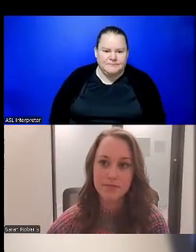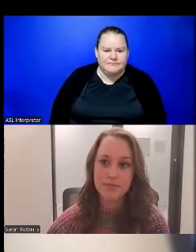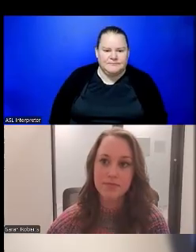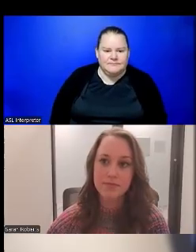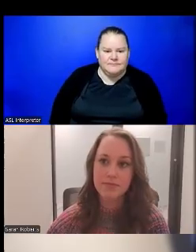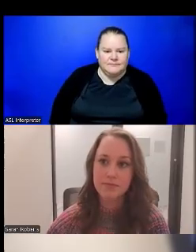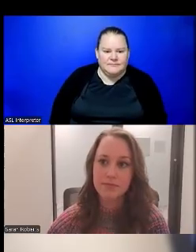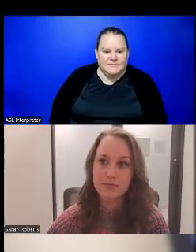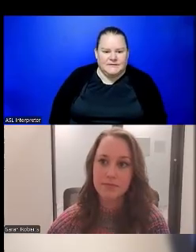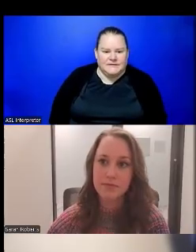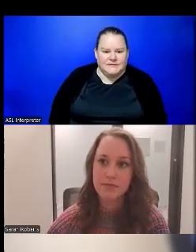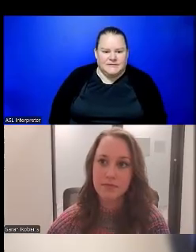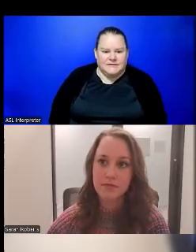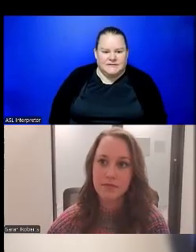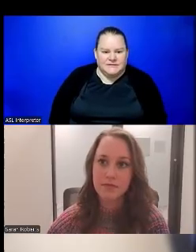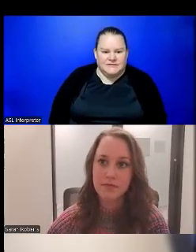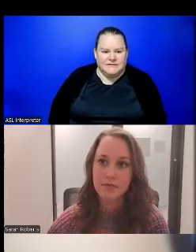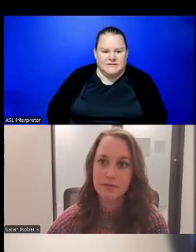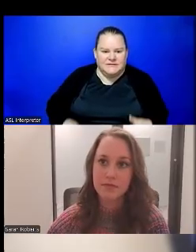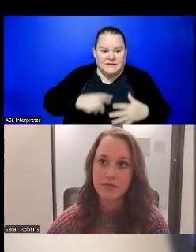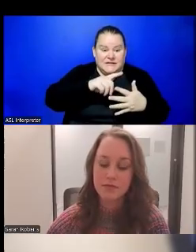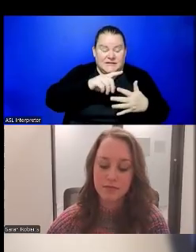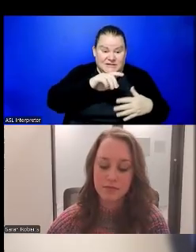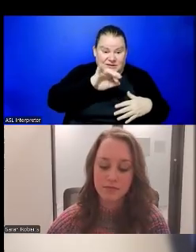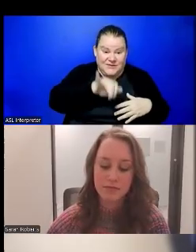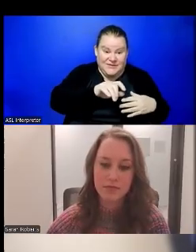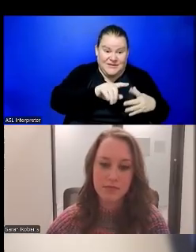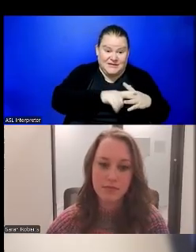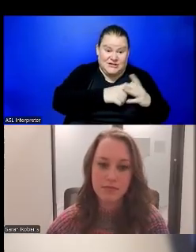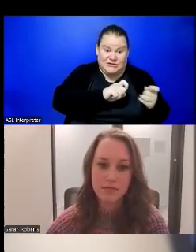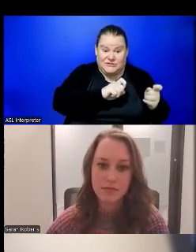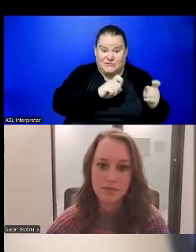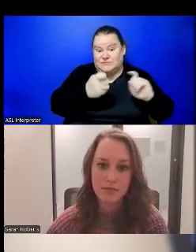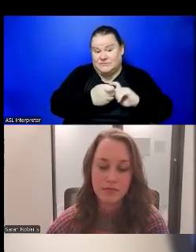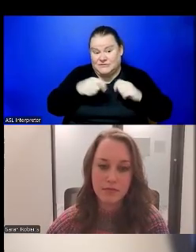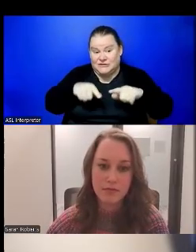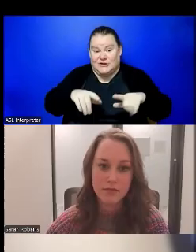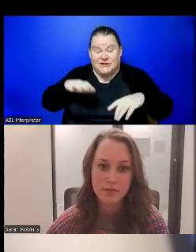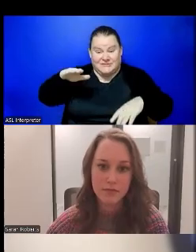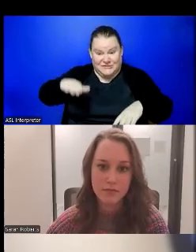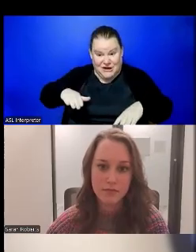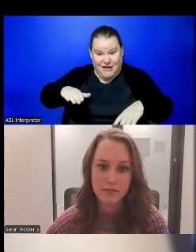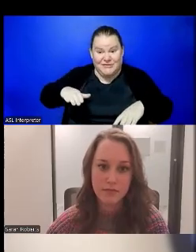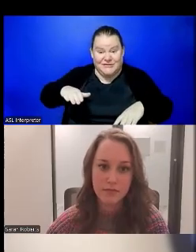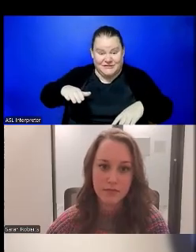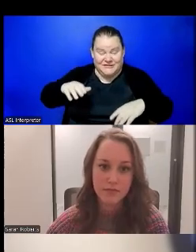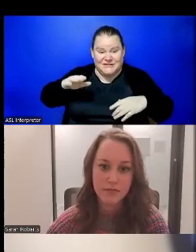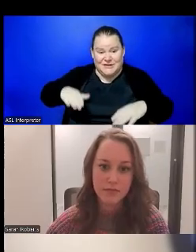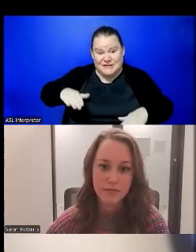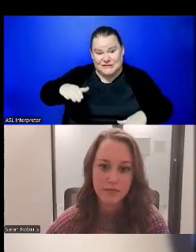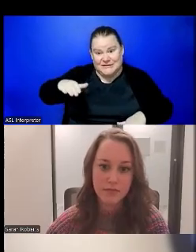These clinical features start to transition during childhood, and as they go from childhood and then on to adolescence and into